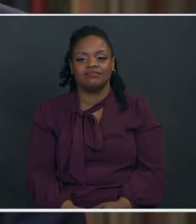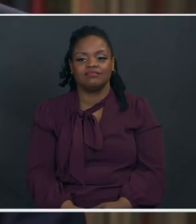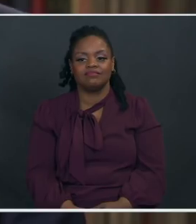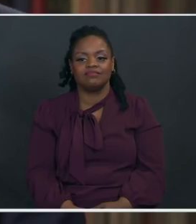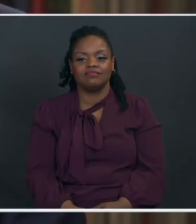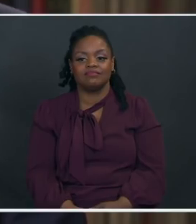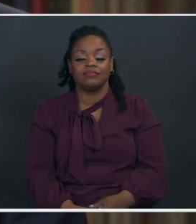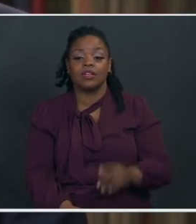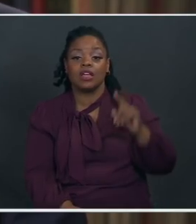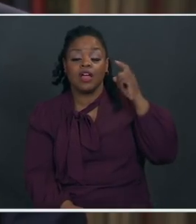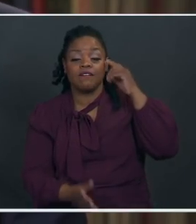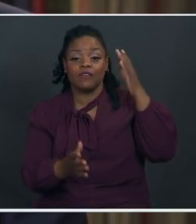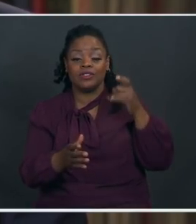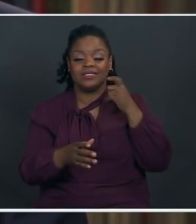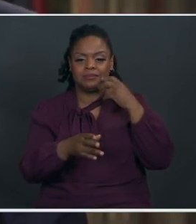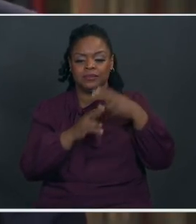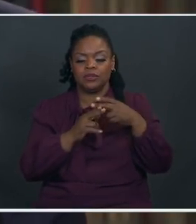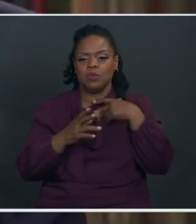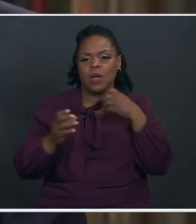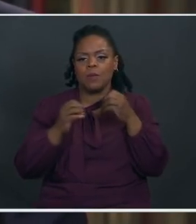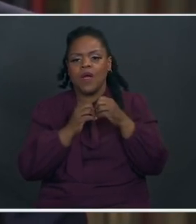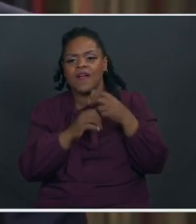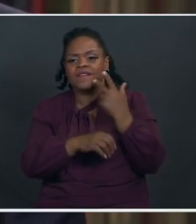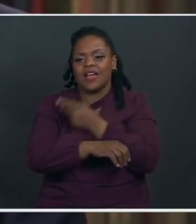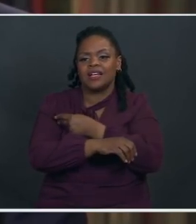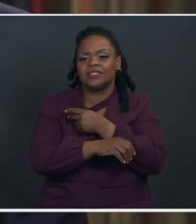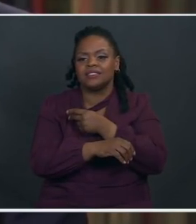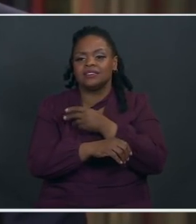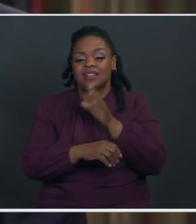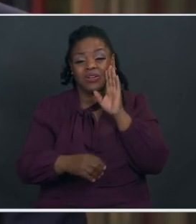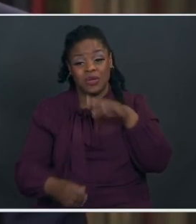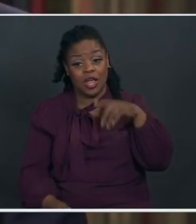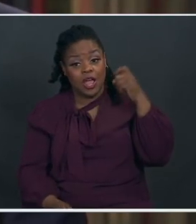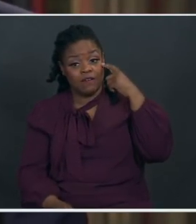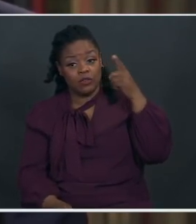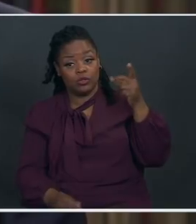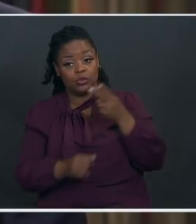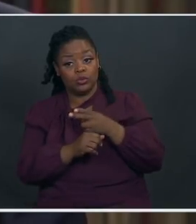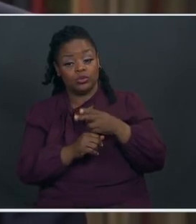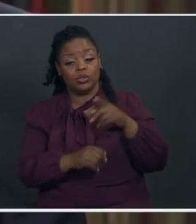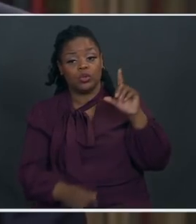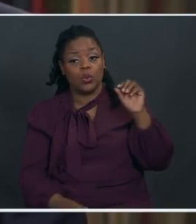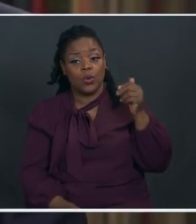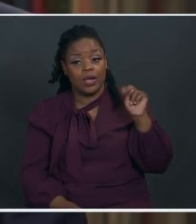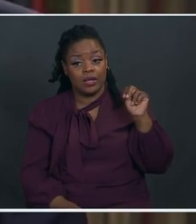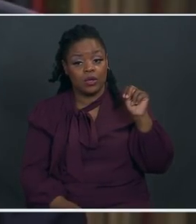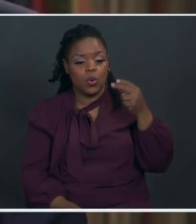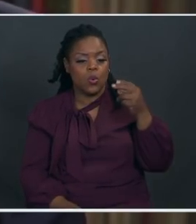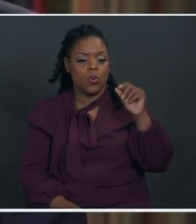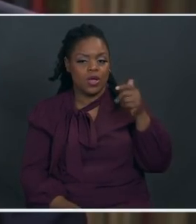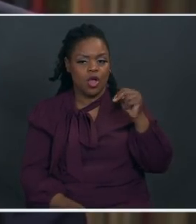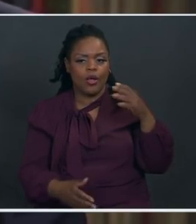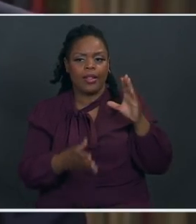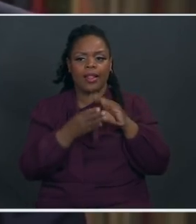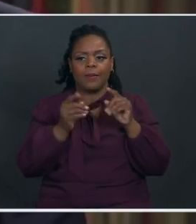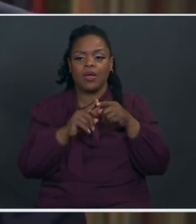we hear you, Governor Hogan. And we couldn't agree more. I would love to tell you that we inherited a situation